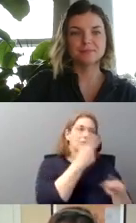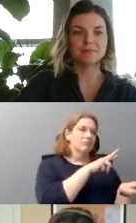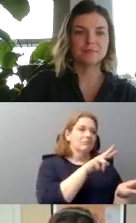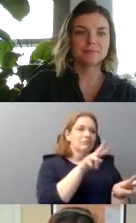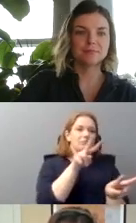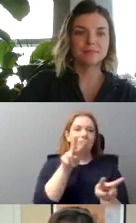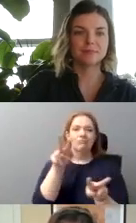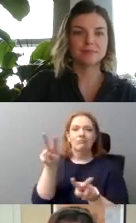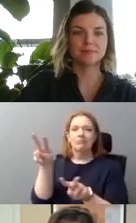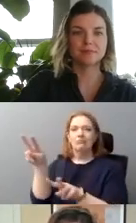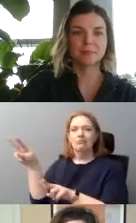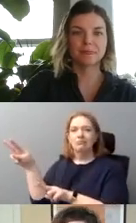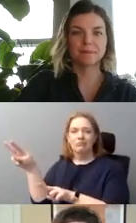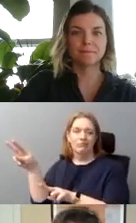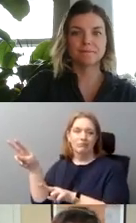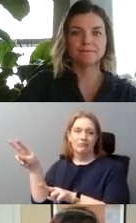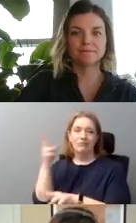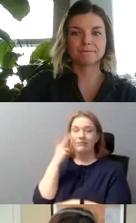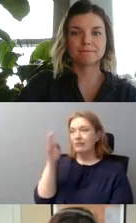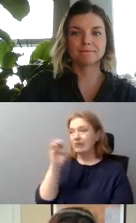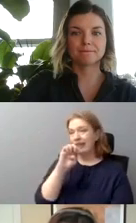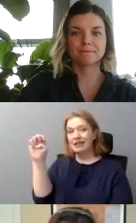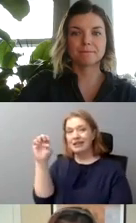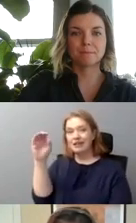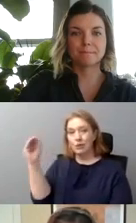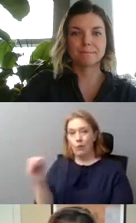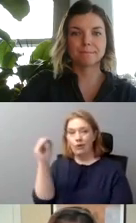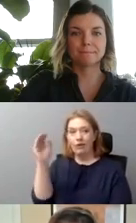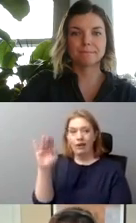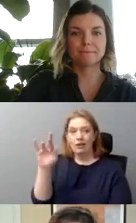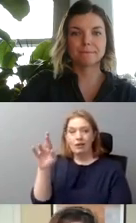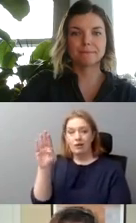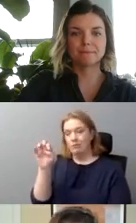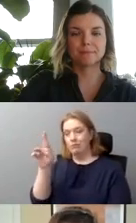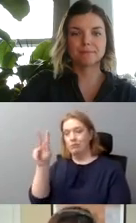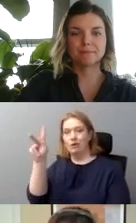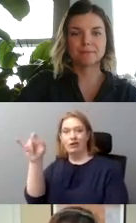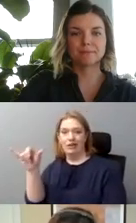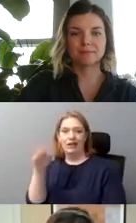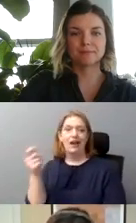and beyond. East towards Oakland and Berkeley, and the city's other impressive bridge, Bay Bridge.